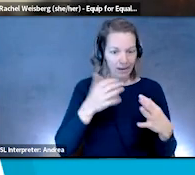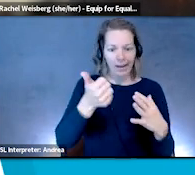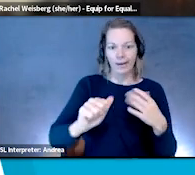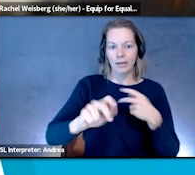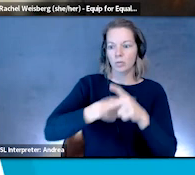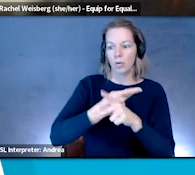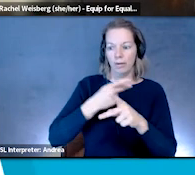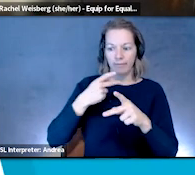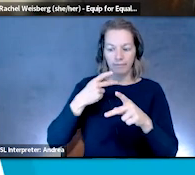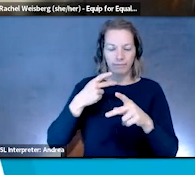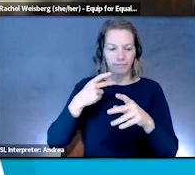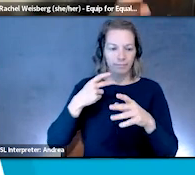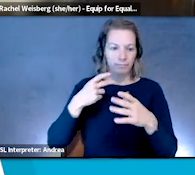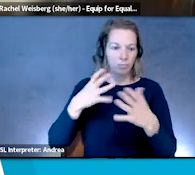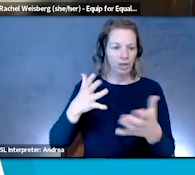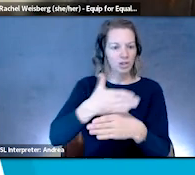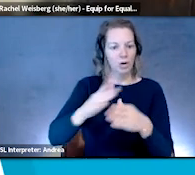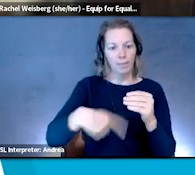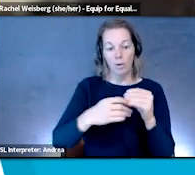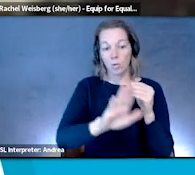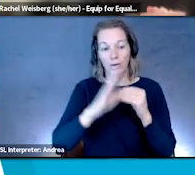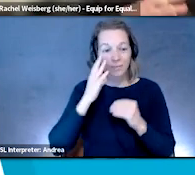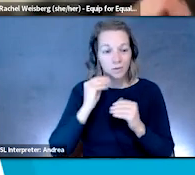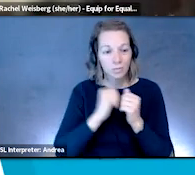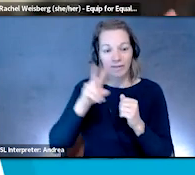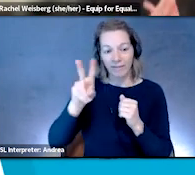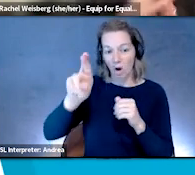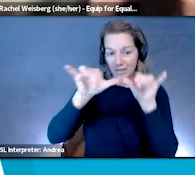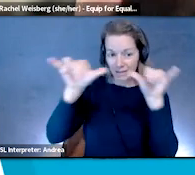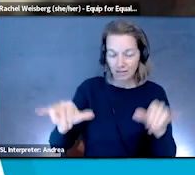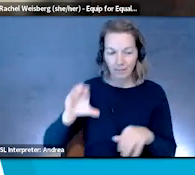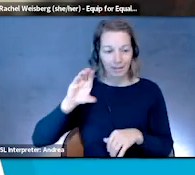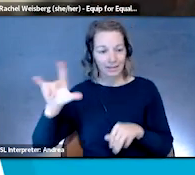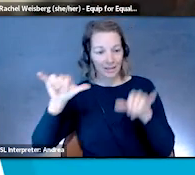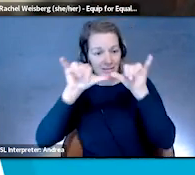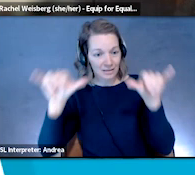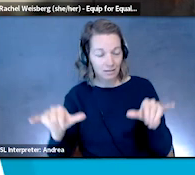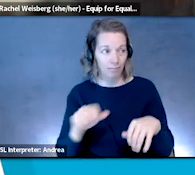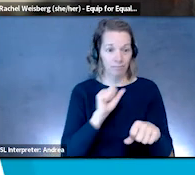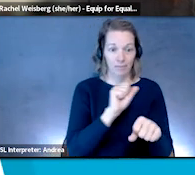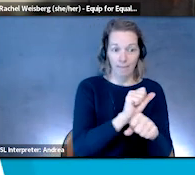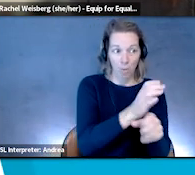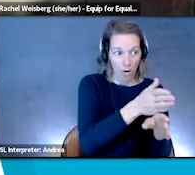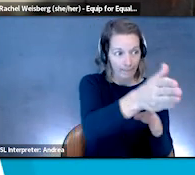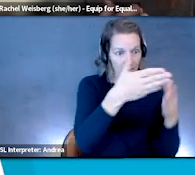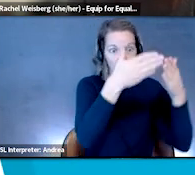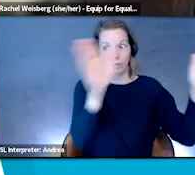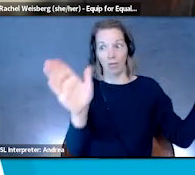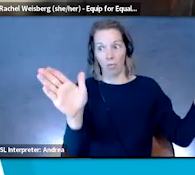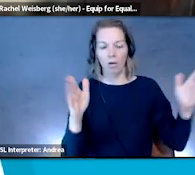PLEASE, LET US KNOW IF YOU WANT TO SHARE OUR OBSERVATIONS